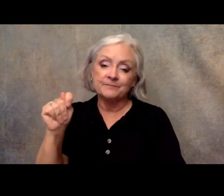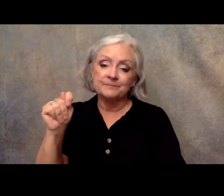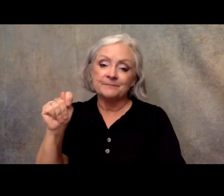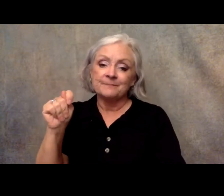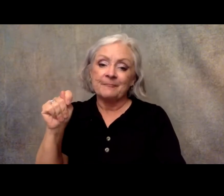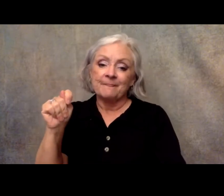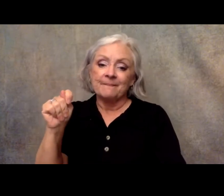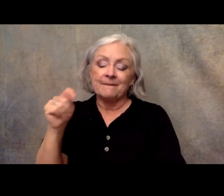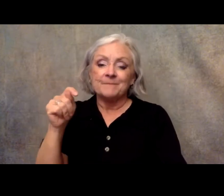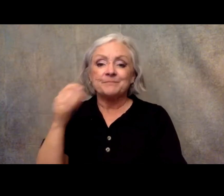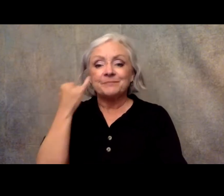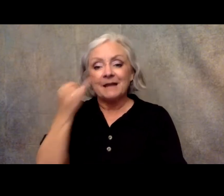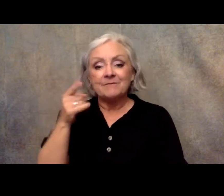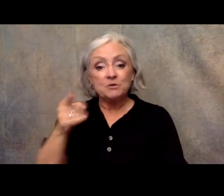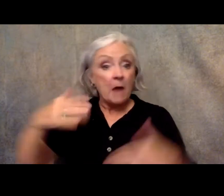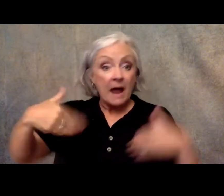if you if you have an experience TikTok yet